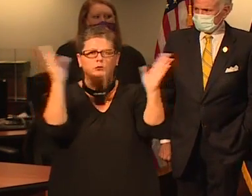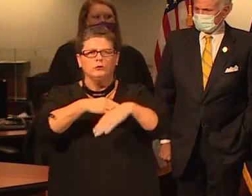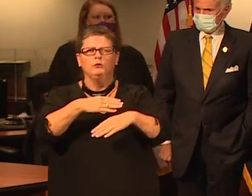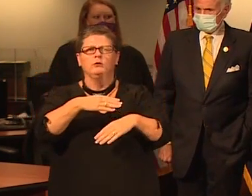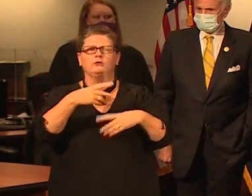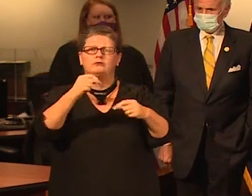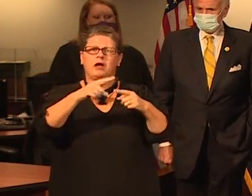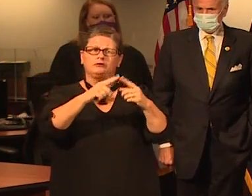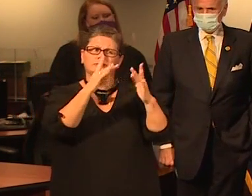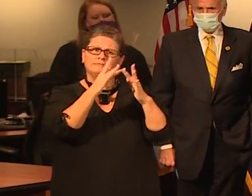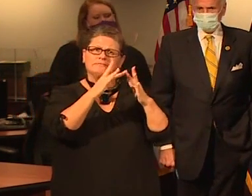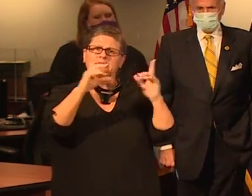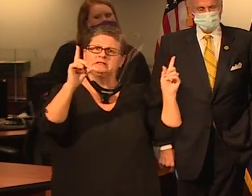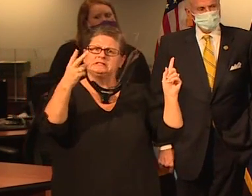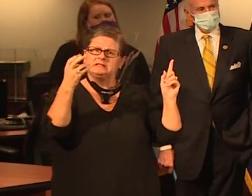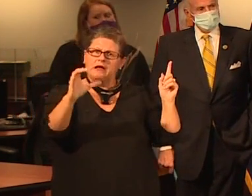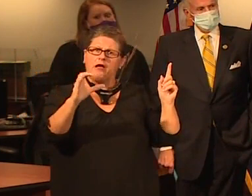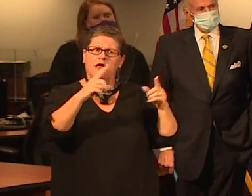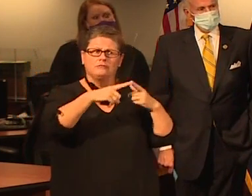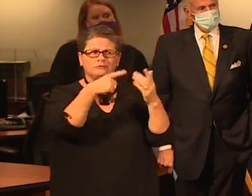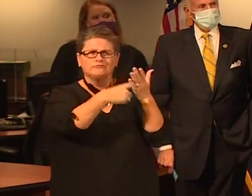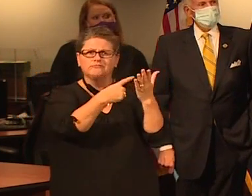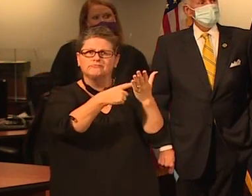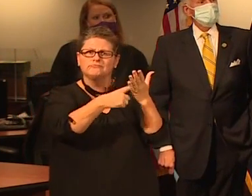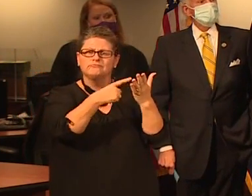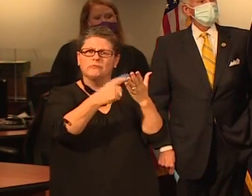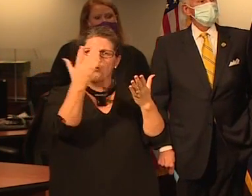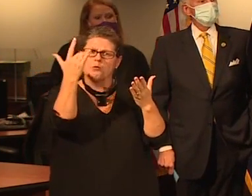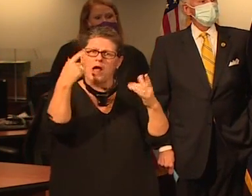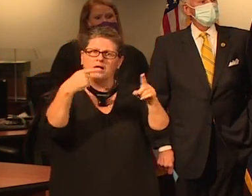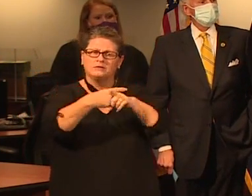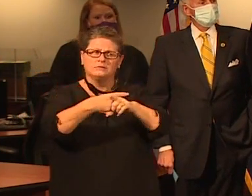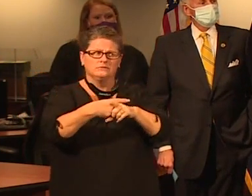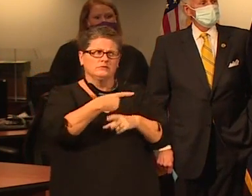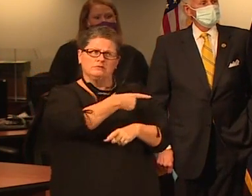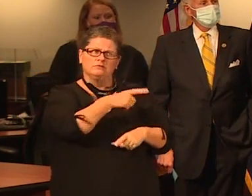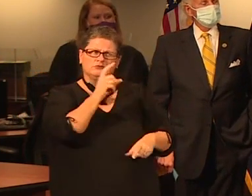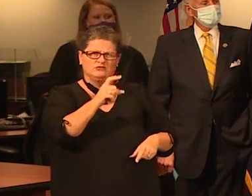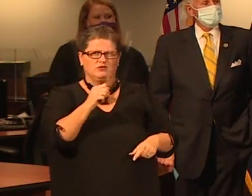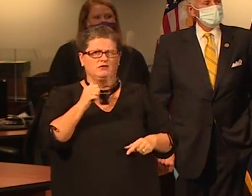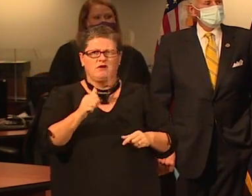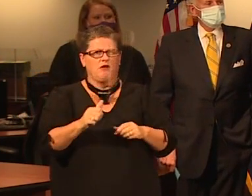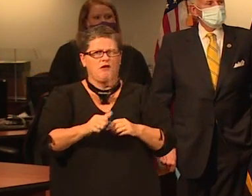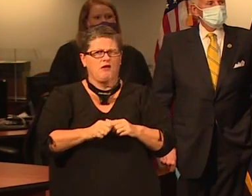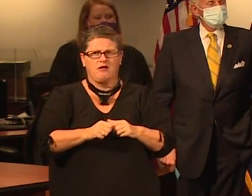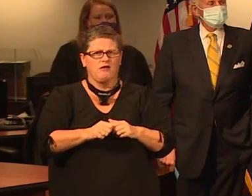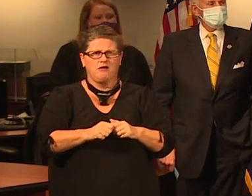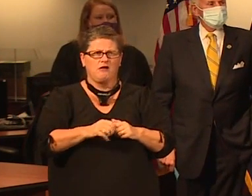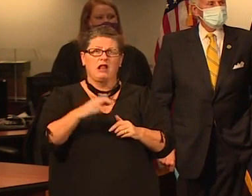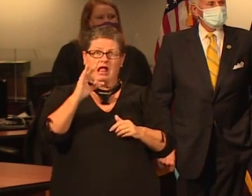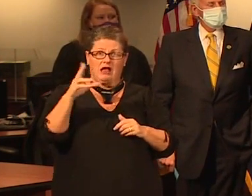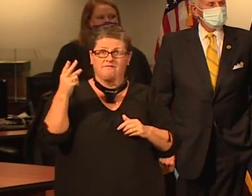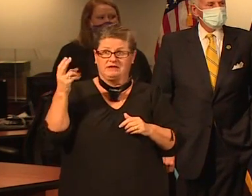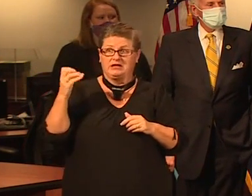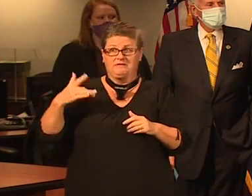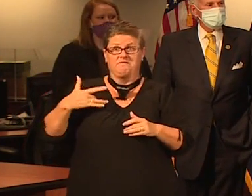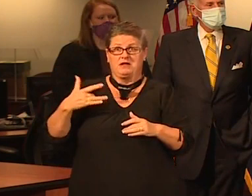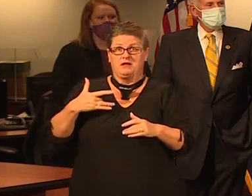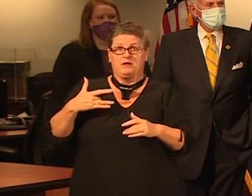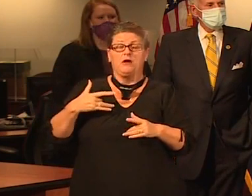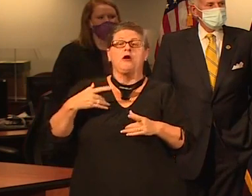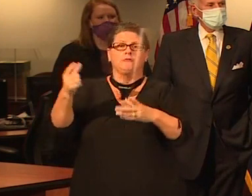KNOW ONE TODAY IN KERSHAW SAYING HE HAD A LOT OF TROUBLE TRYING TO GET A HOLD OF PEOPLE AT DHEC TO DISBUTS THESE INCONSISTENCIES.